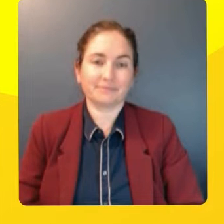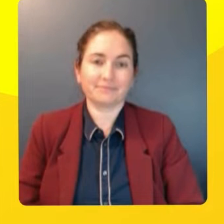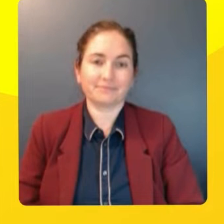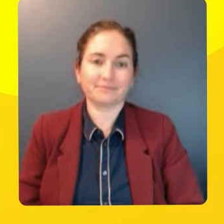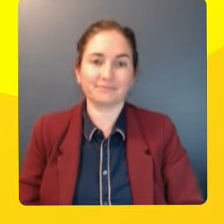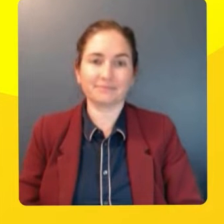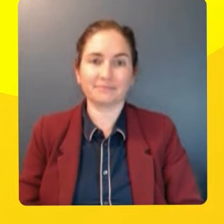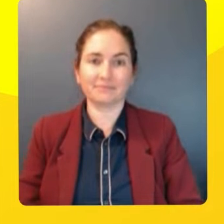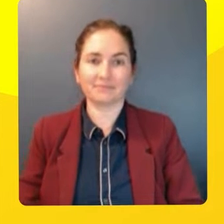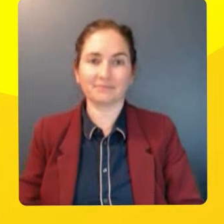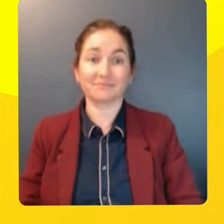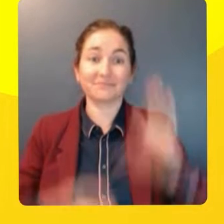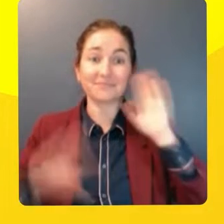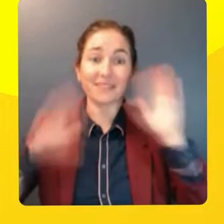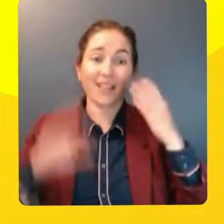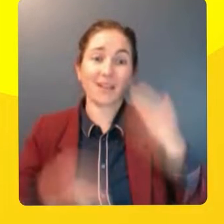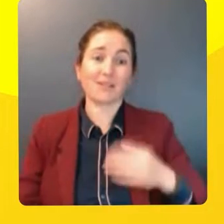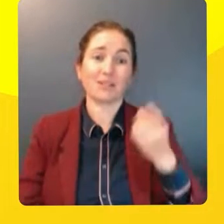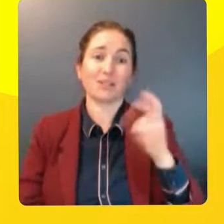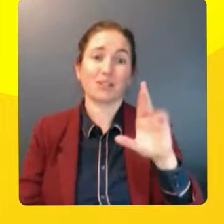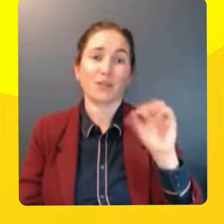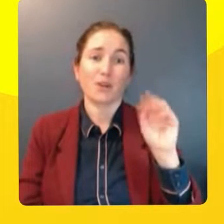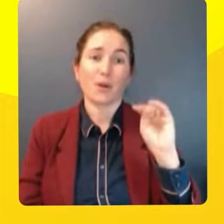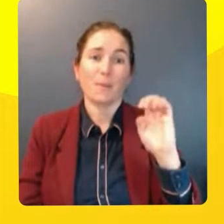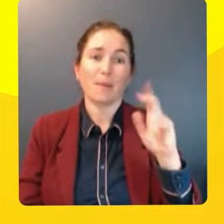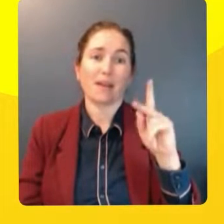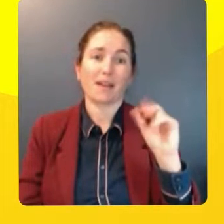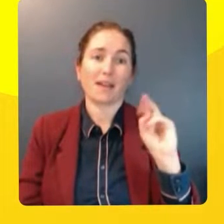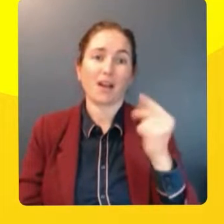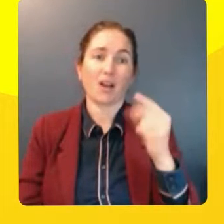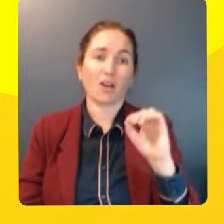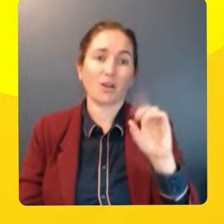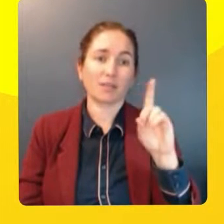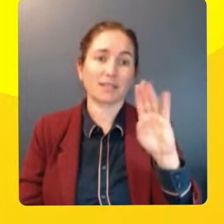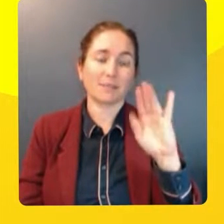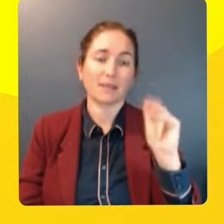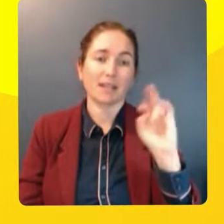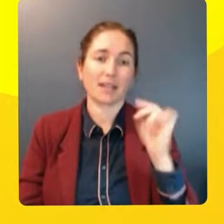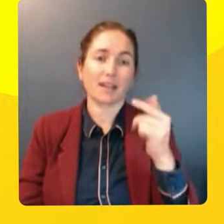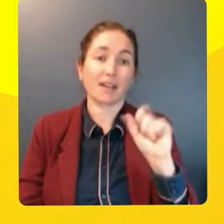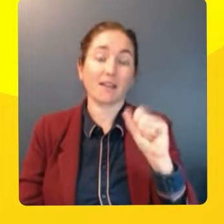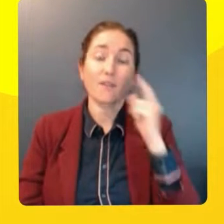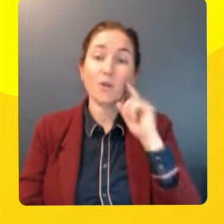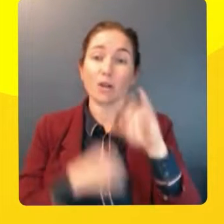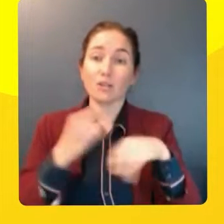Greetings. My name is Dr Omekongo Dibinga, founding director of Upstander International, where we look at diversity,